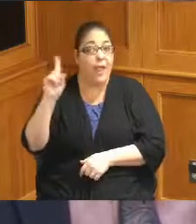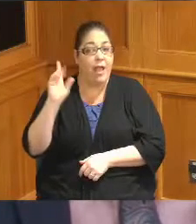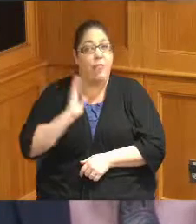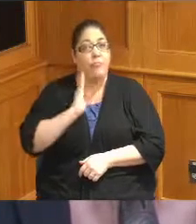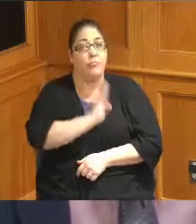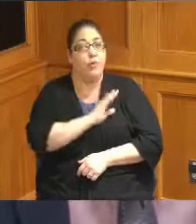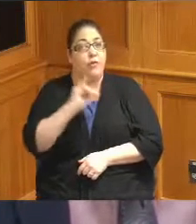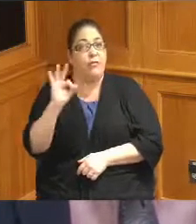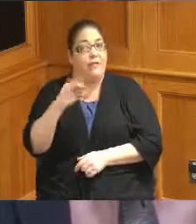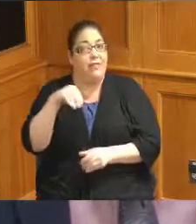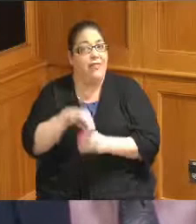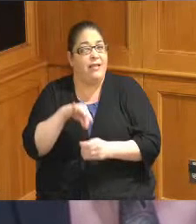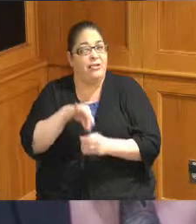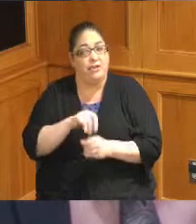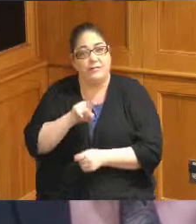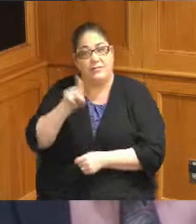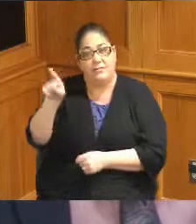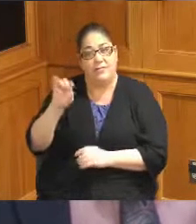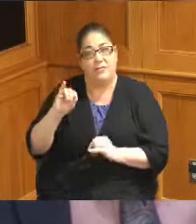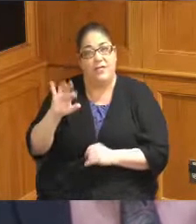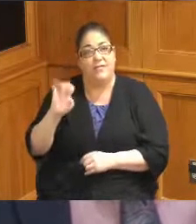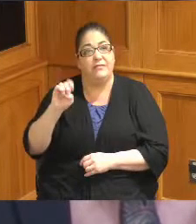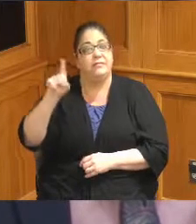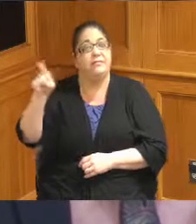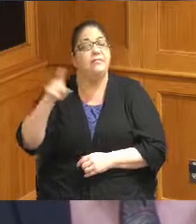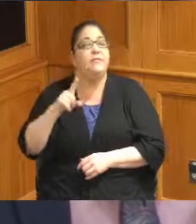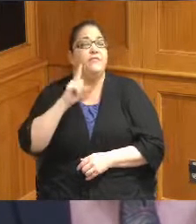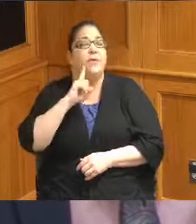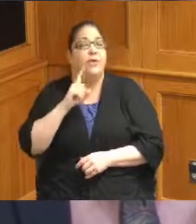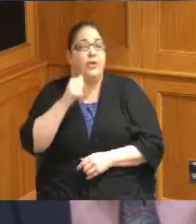so looking forward to that the Commission on Women and Girls is preparing for that and